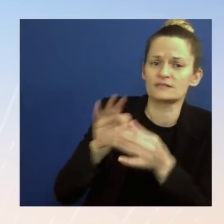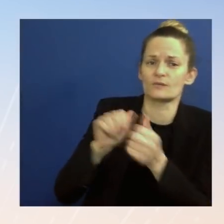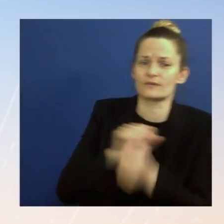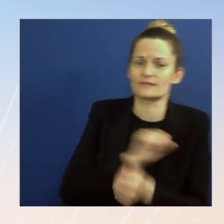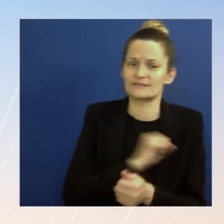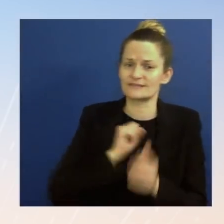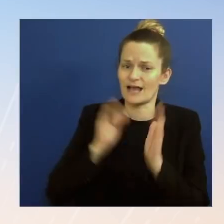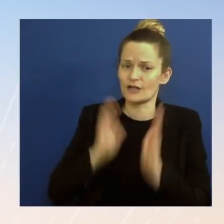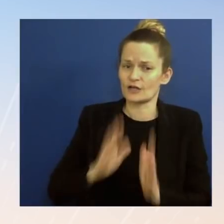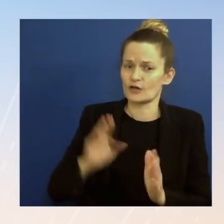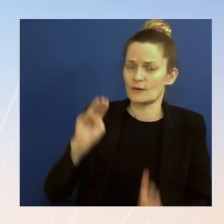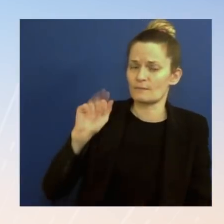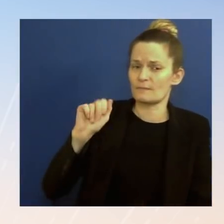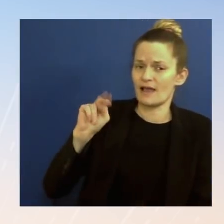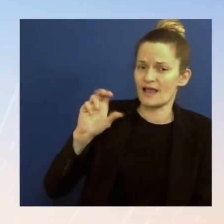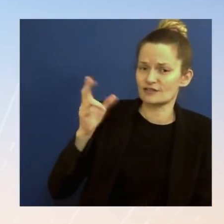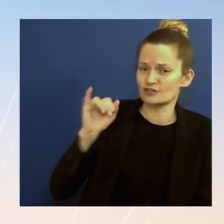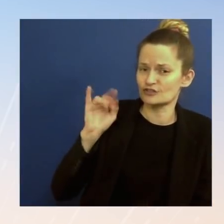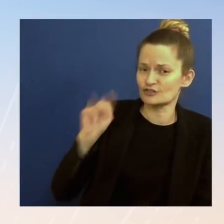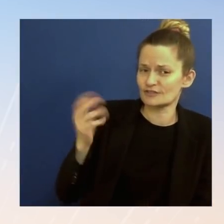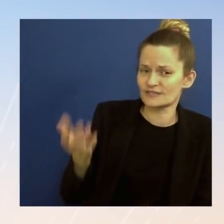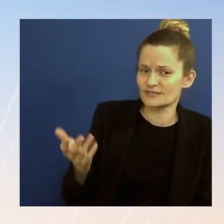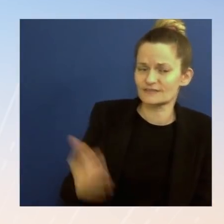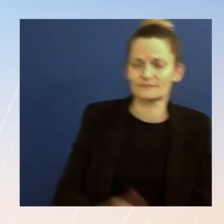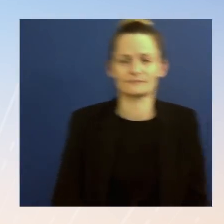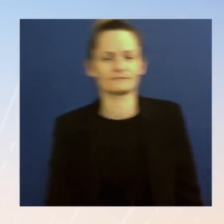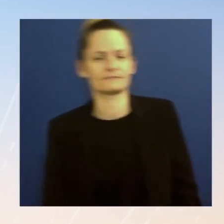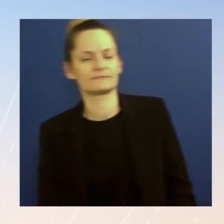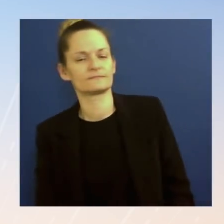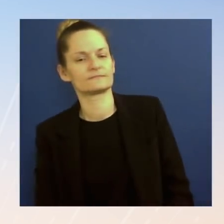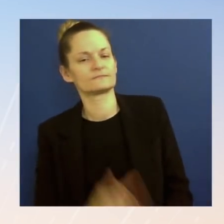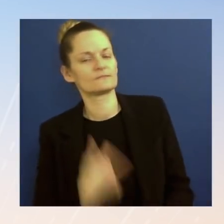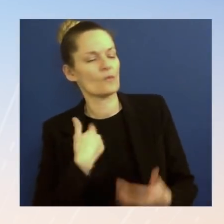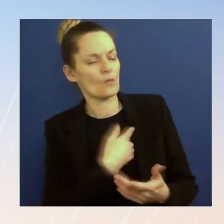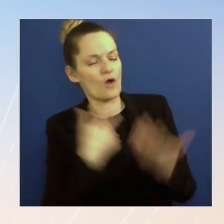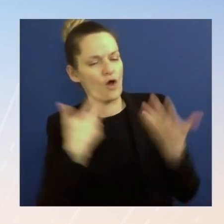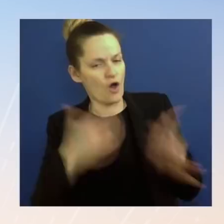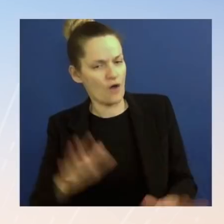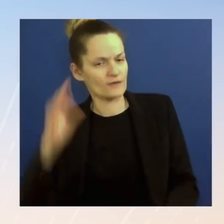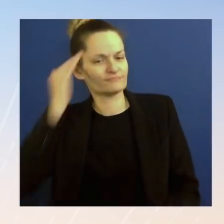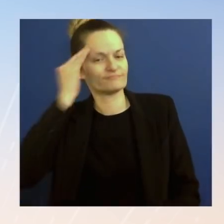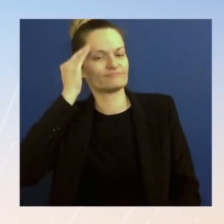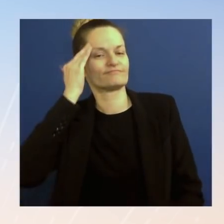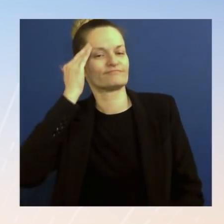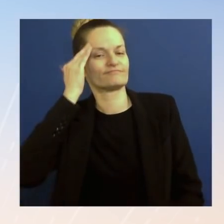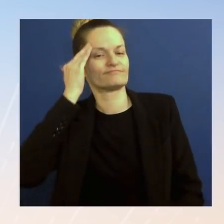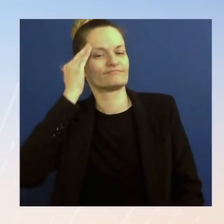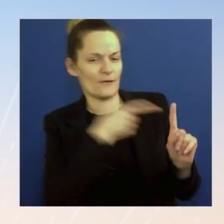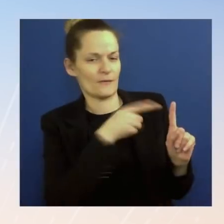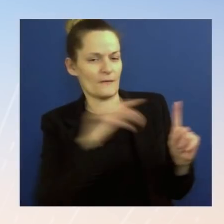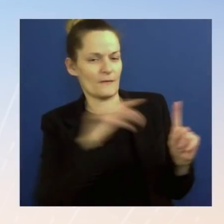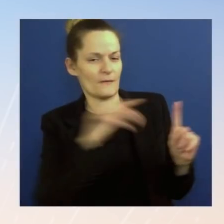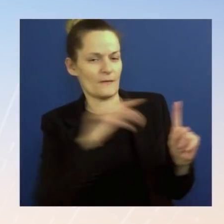We are -- she is one of the most qualified individuals to ever be nominated to this position. And so where we are now is --